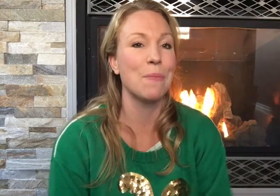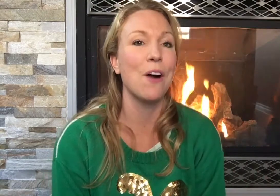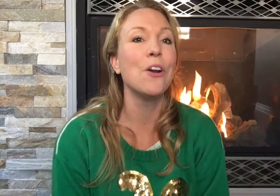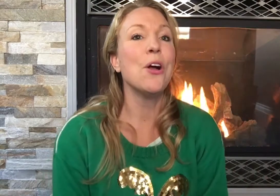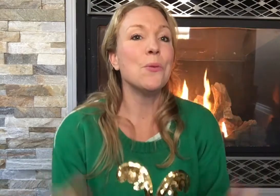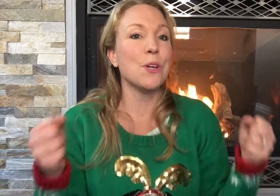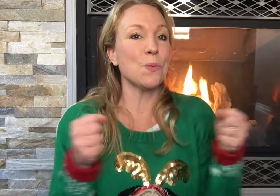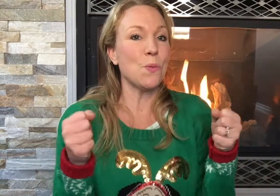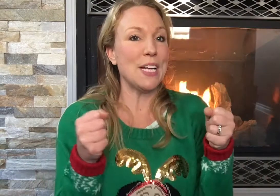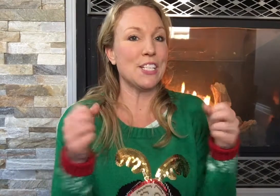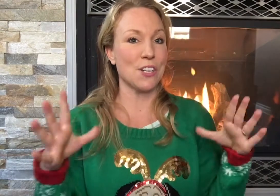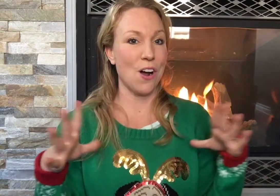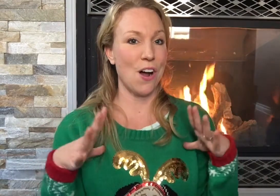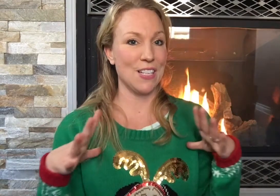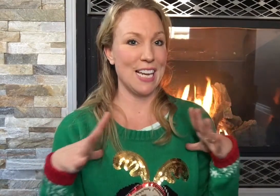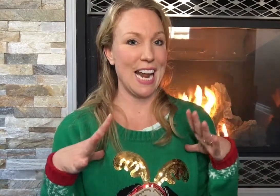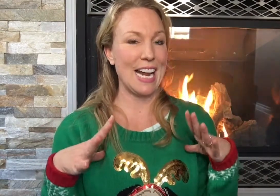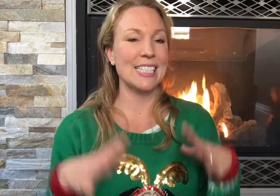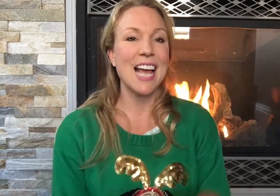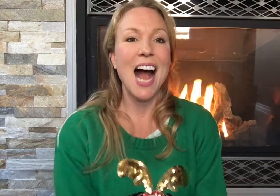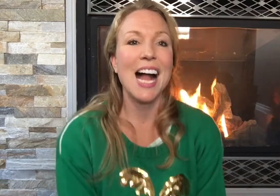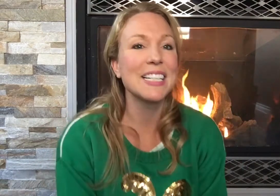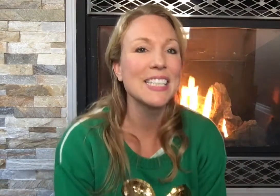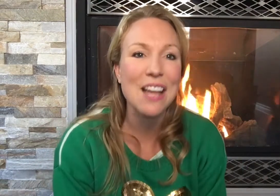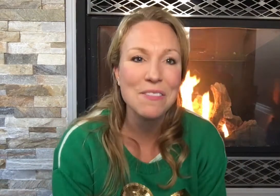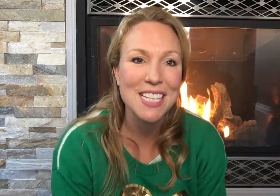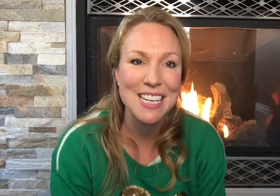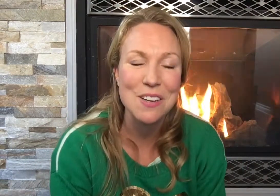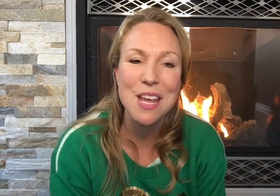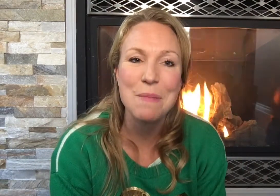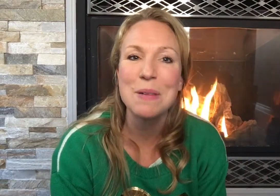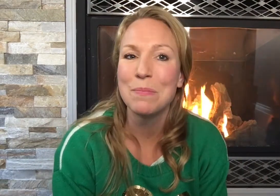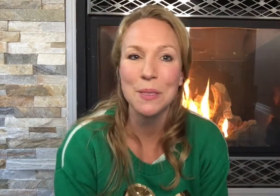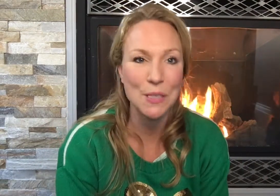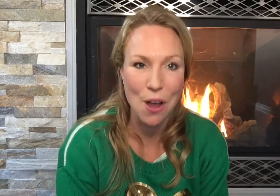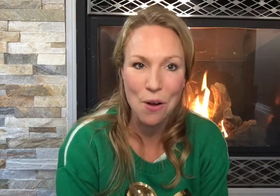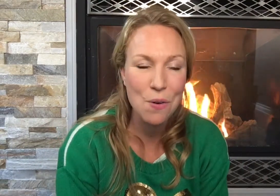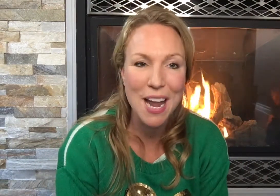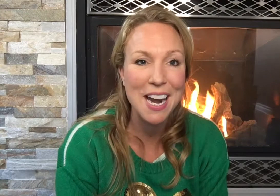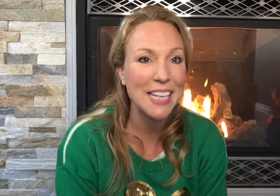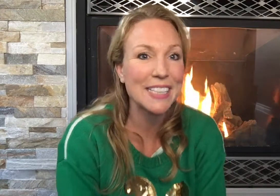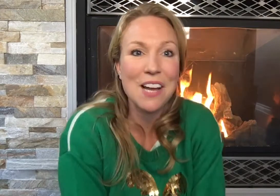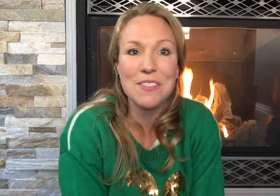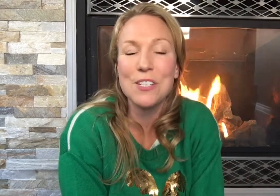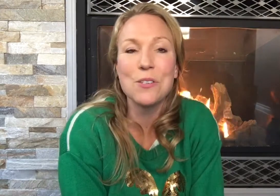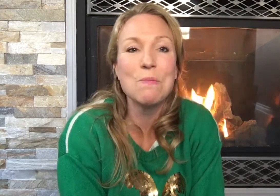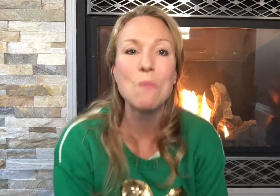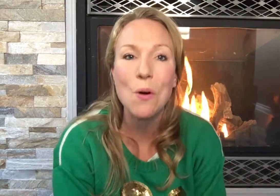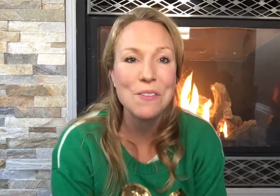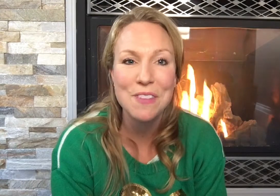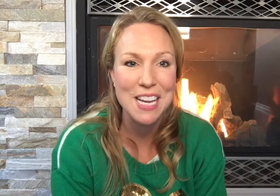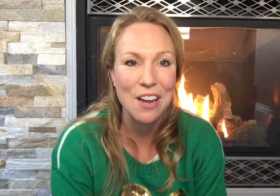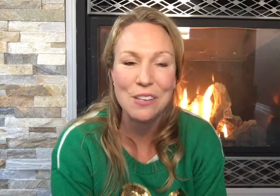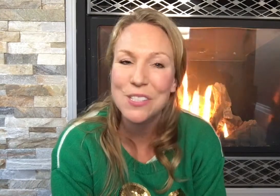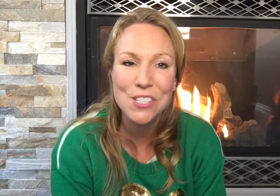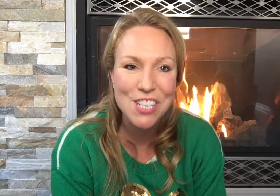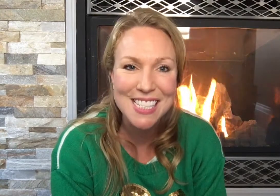with WINTER HOLIDAYS, I'd love to hear them below and I love to do more videos just like